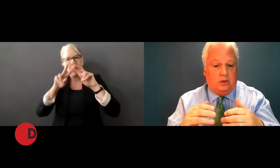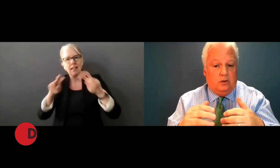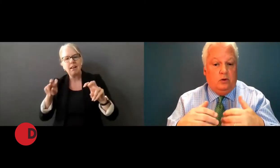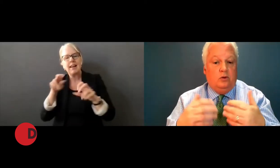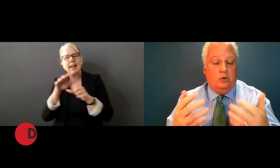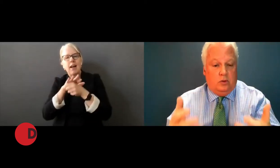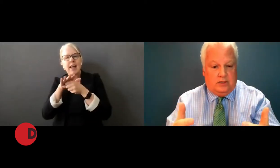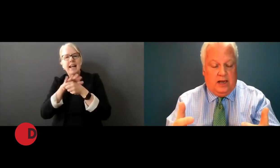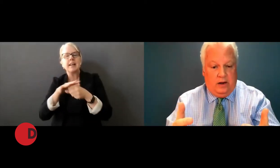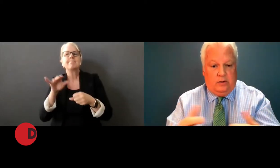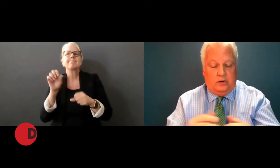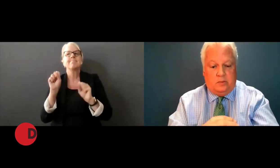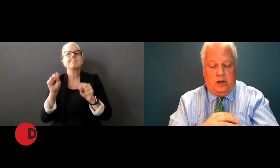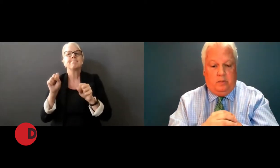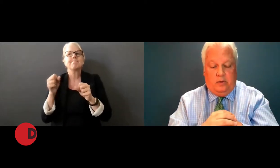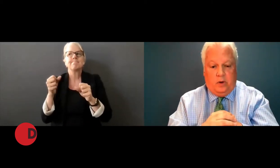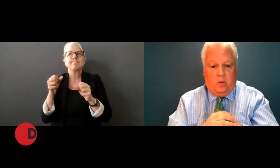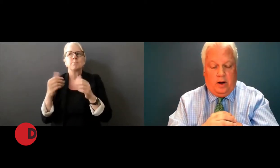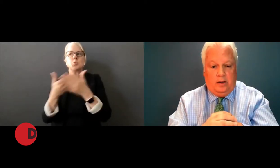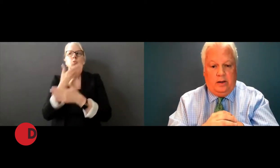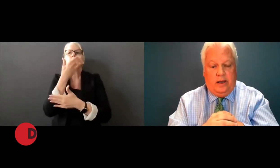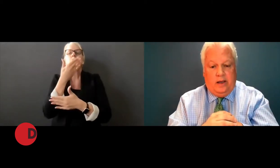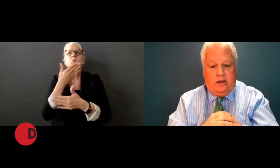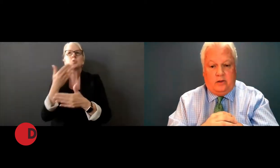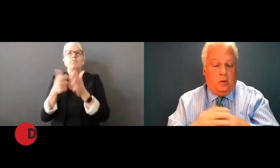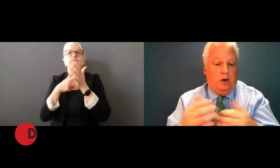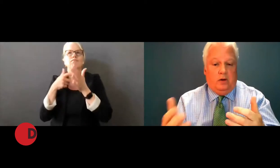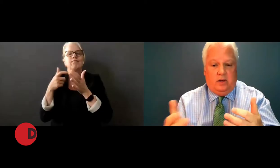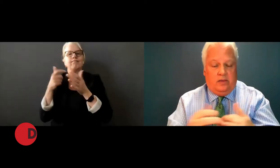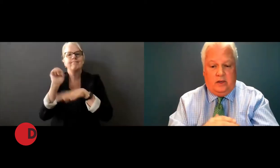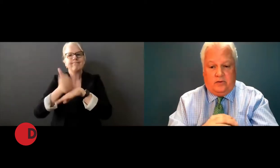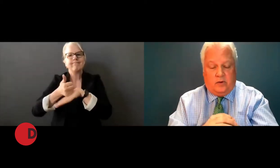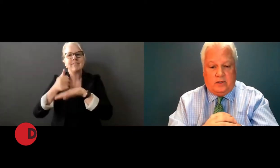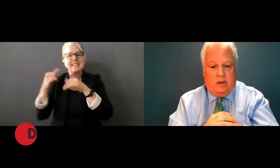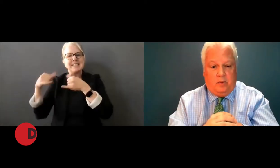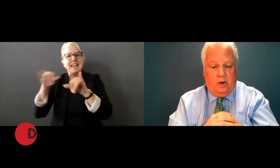We also analyzed areas where new standards are needed,